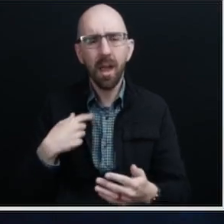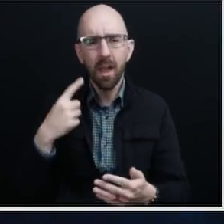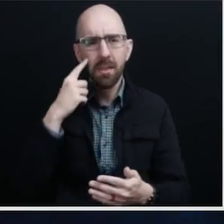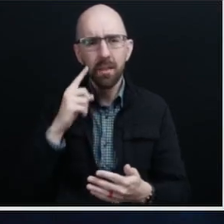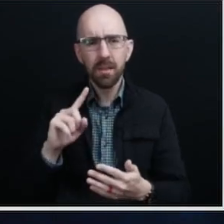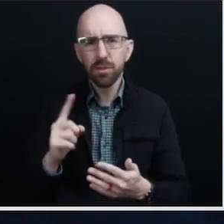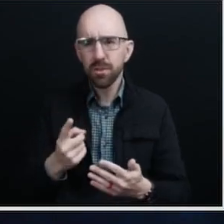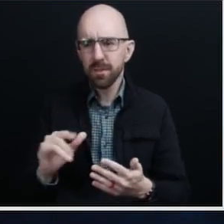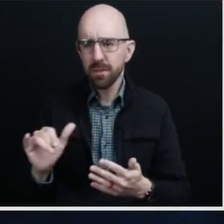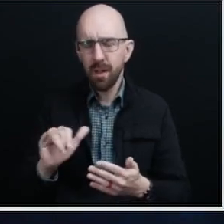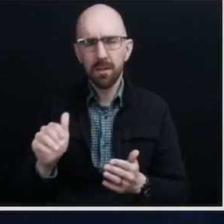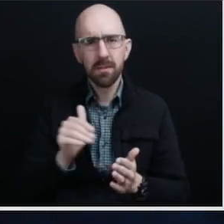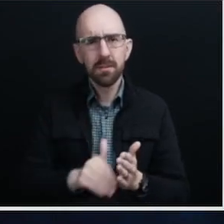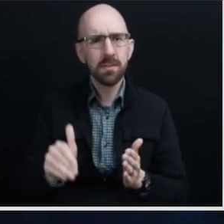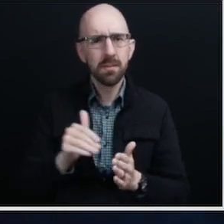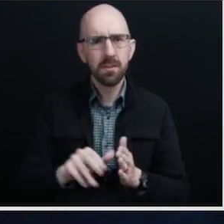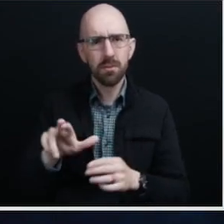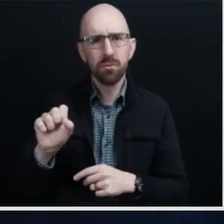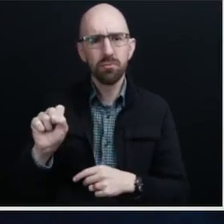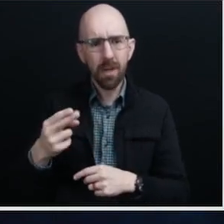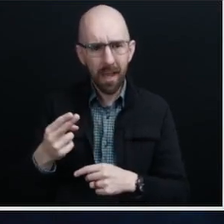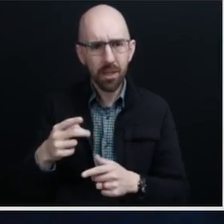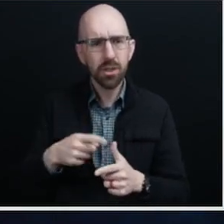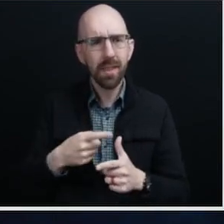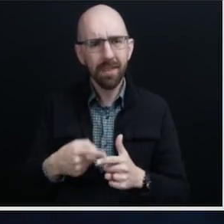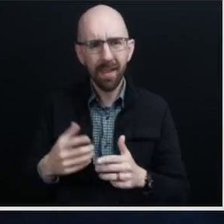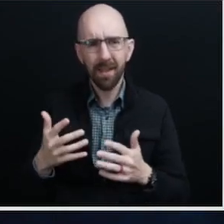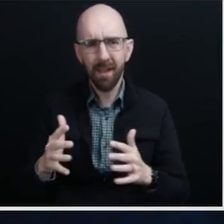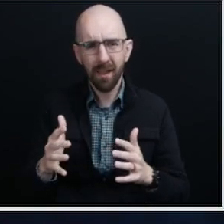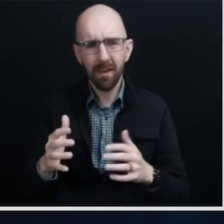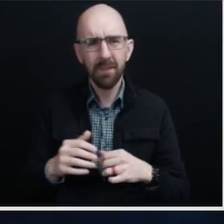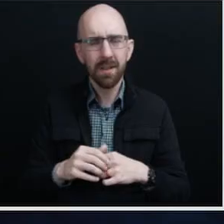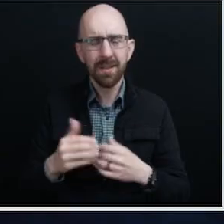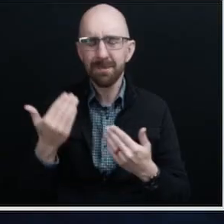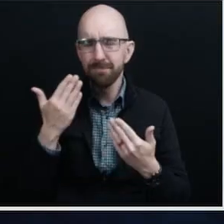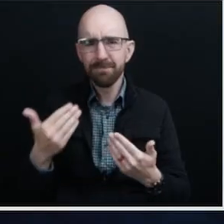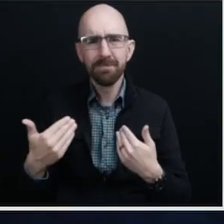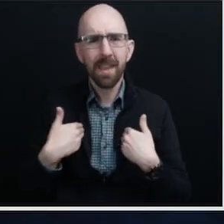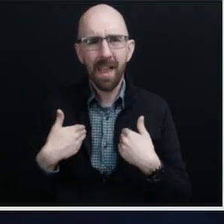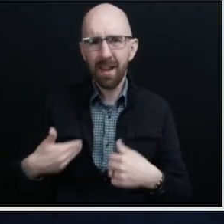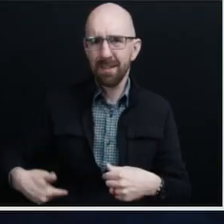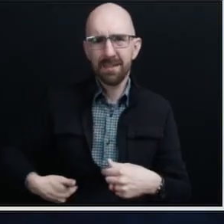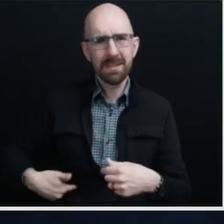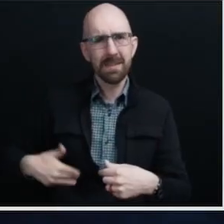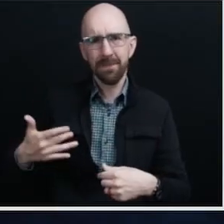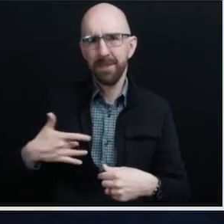recurrence of the rash and then kind of I don't know, I had like a gut feeling to give myself a